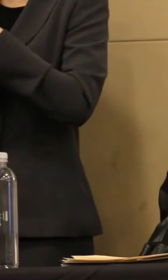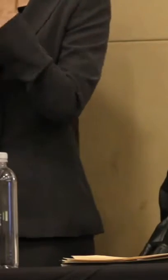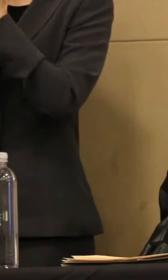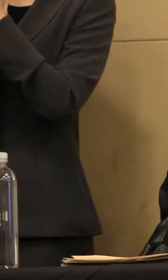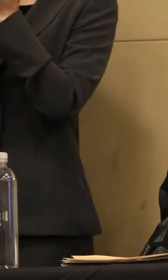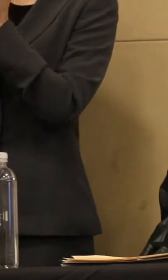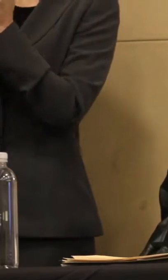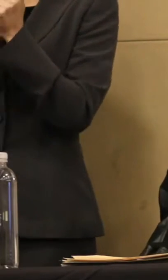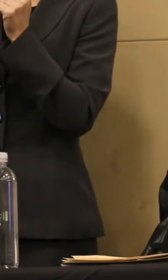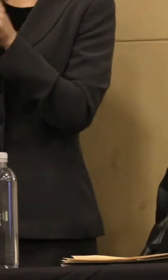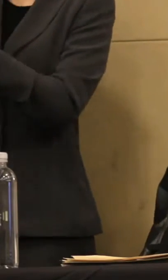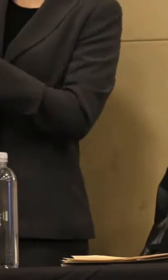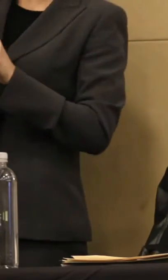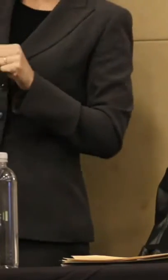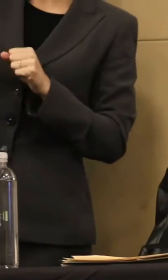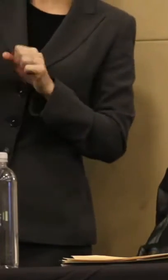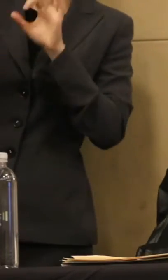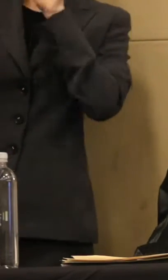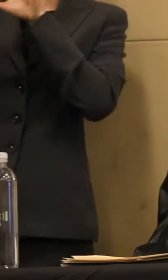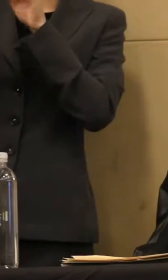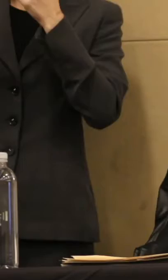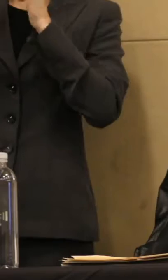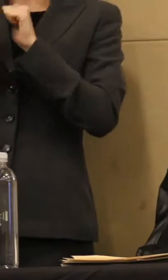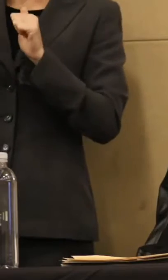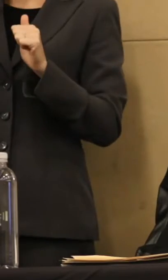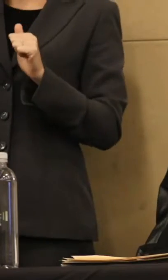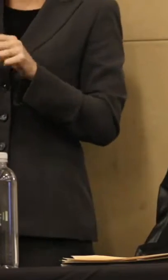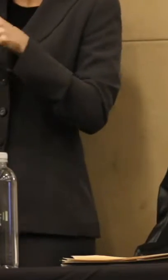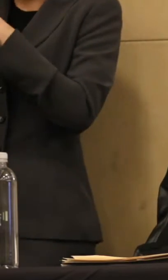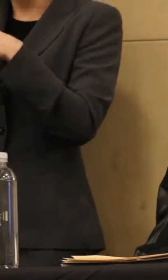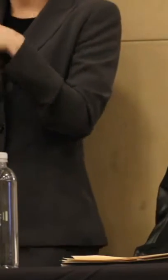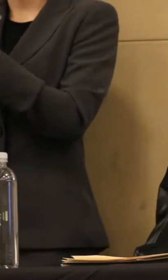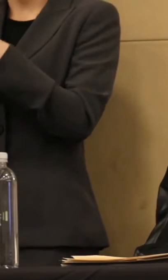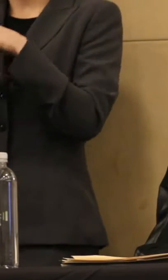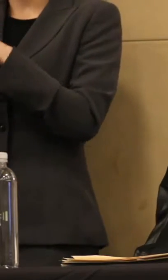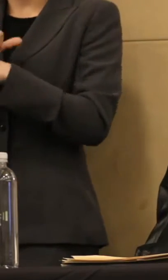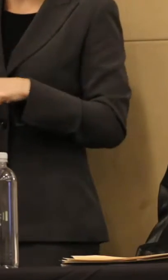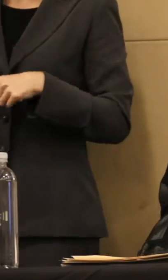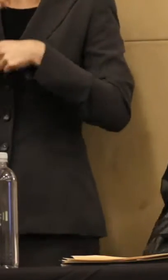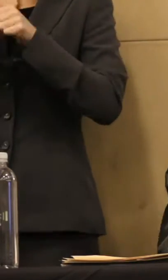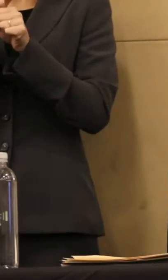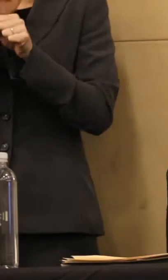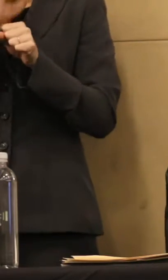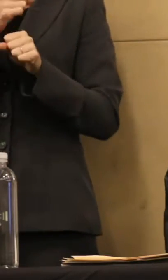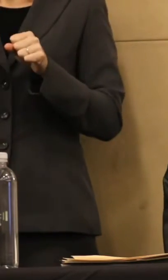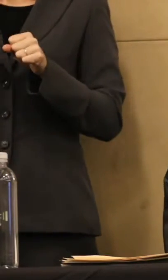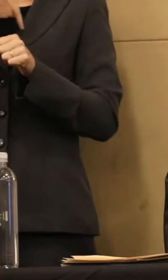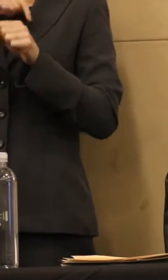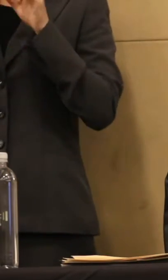Make sure that we are listening and that we have mechanisms to get feedback from employers